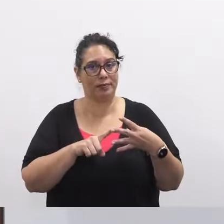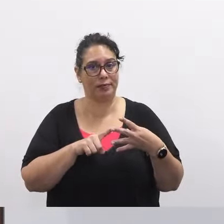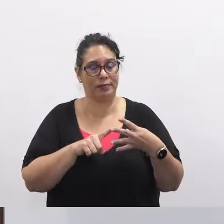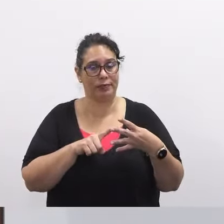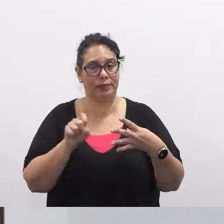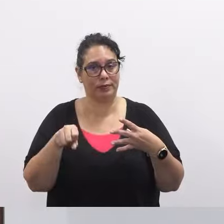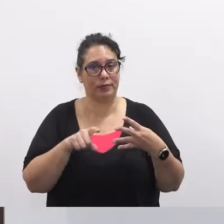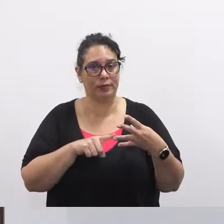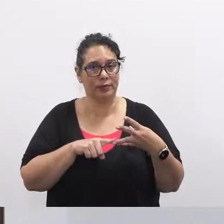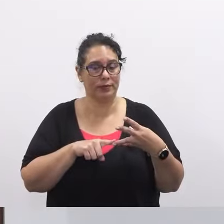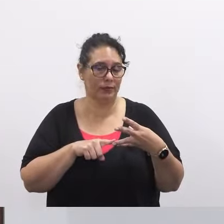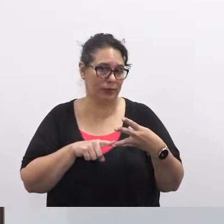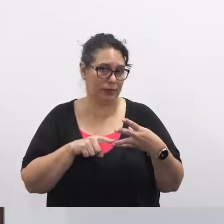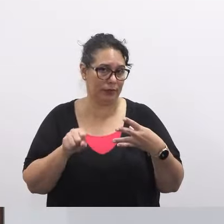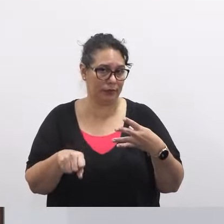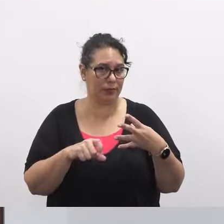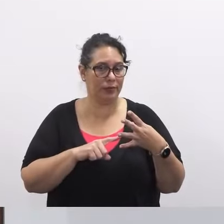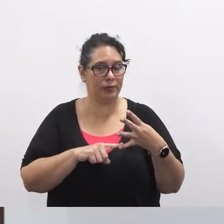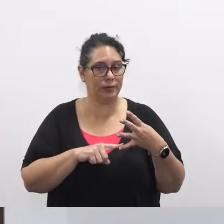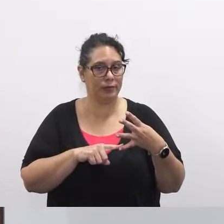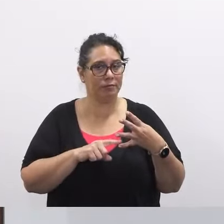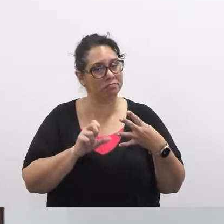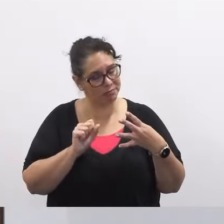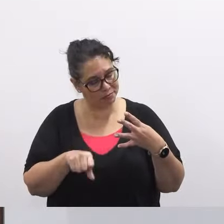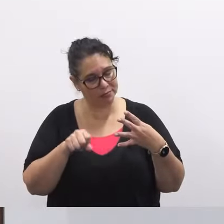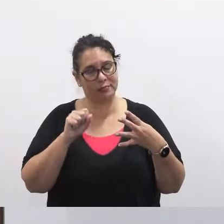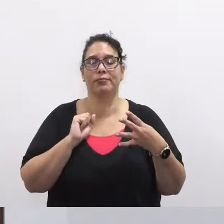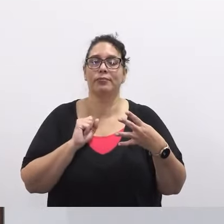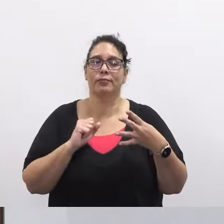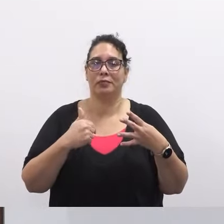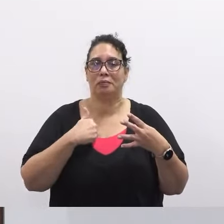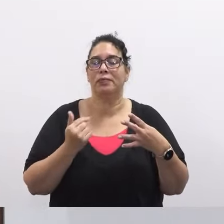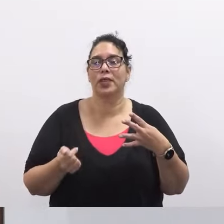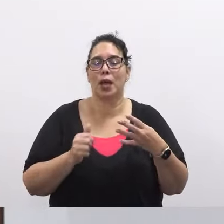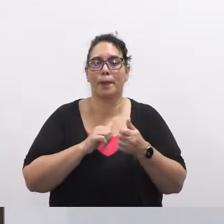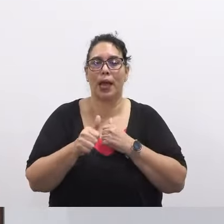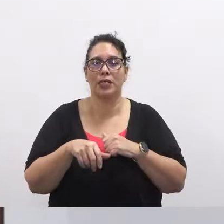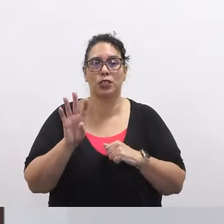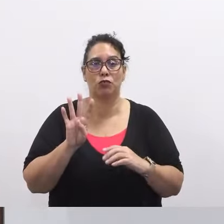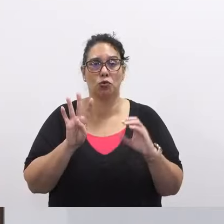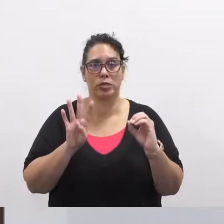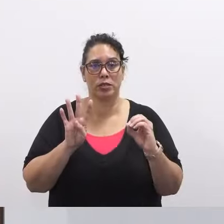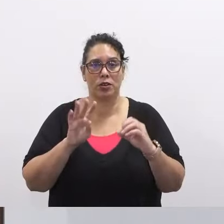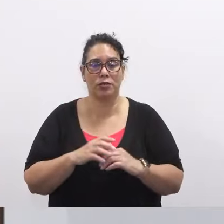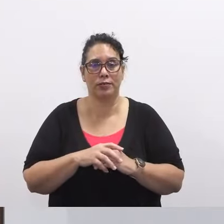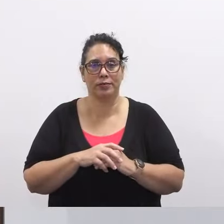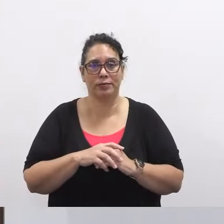Ms. Kerr. - Aye. Mr. Miller. - Aye. And I also vote aye. So that passes four, zero.